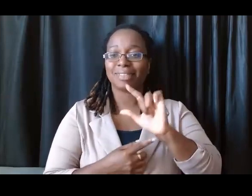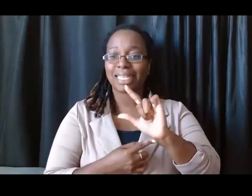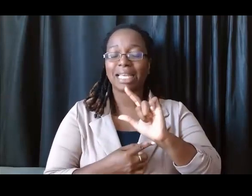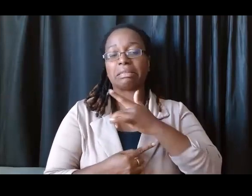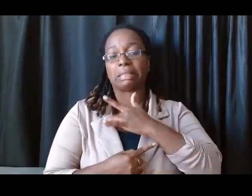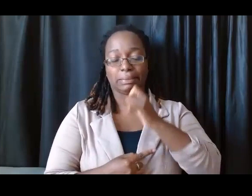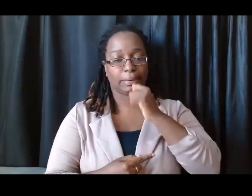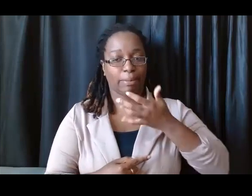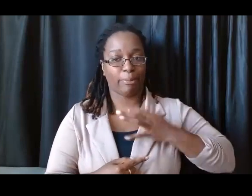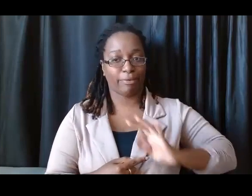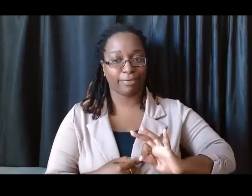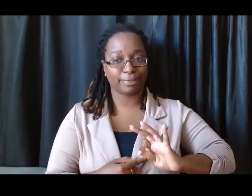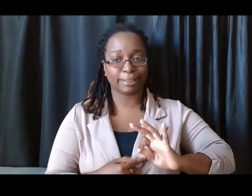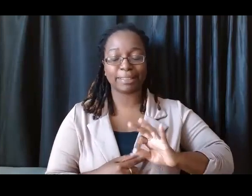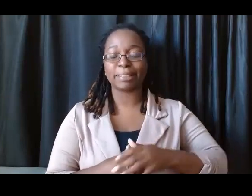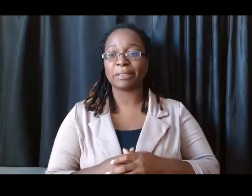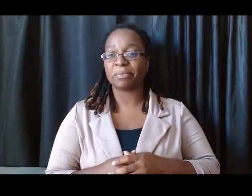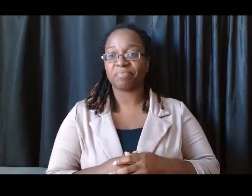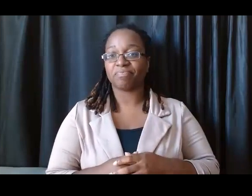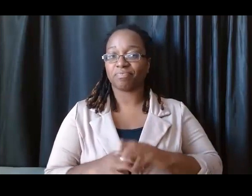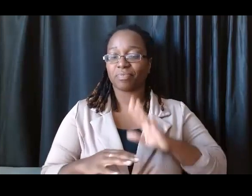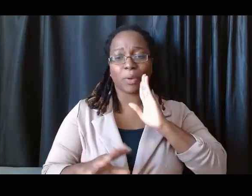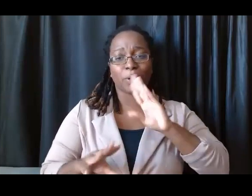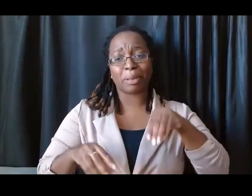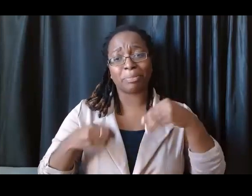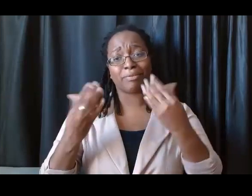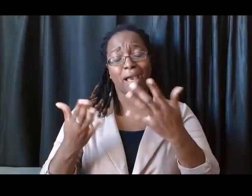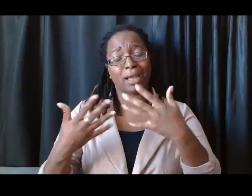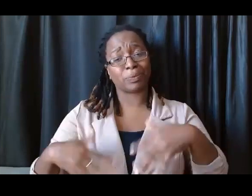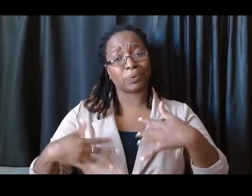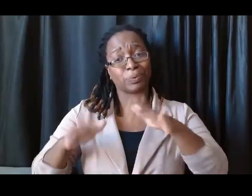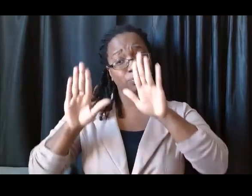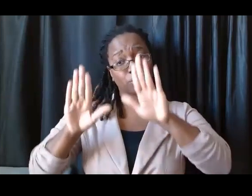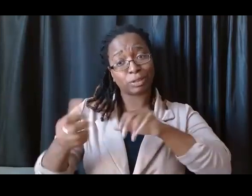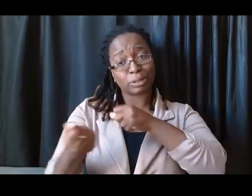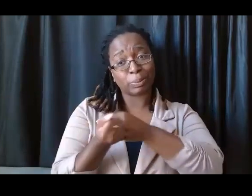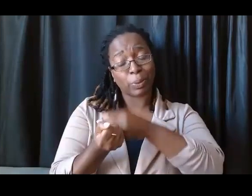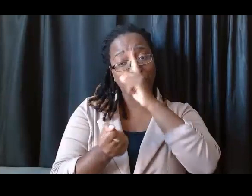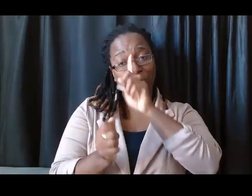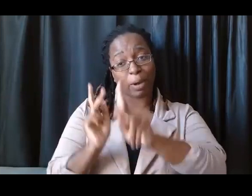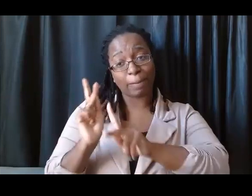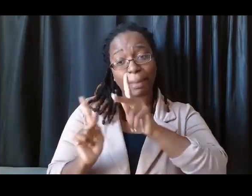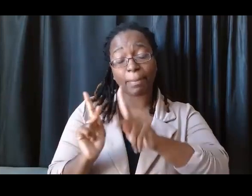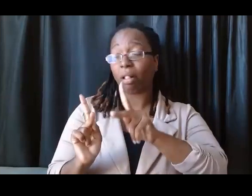non-profits and they provide really great support for people who experience disabilities around